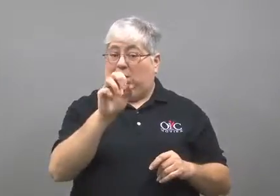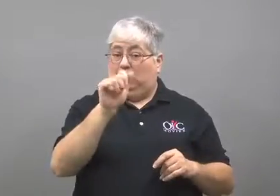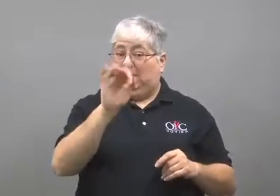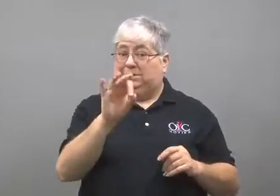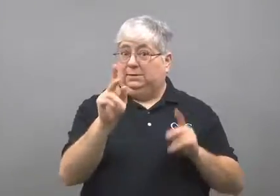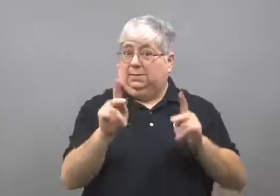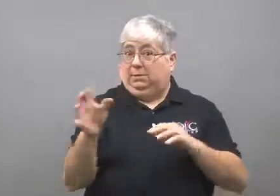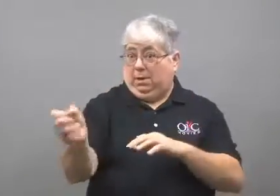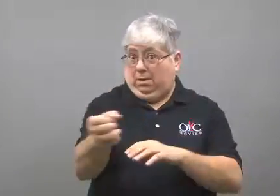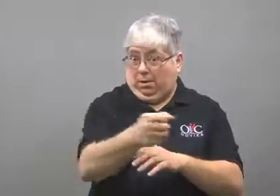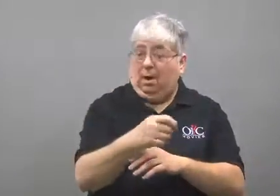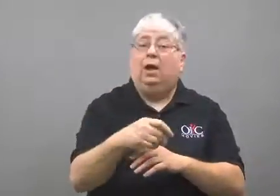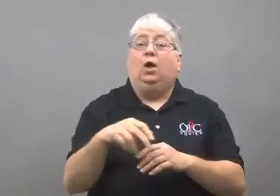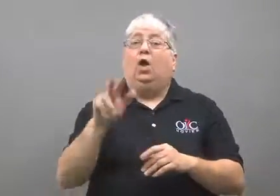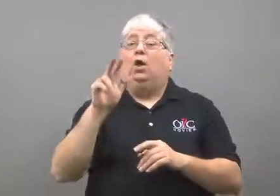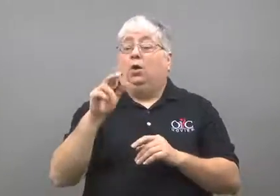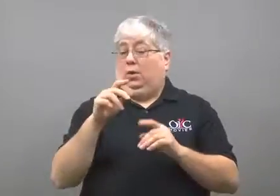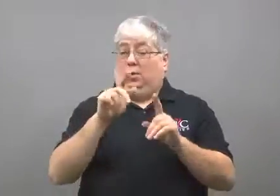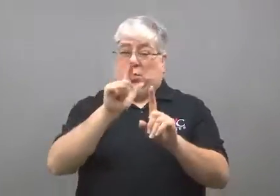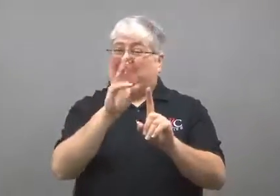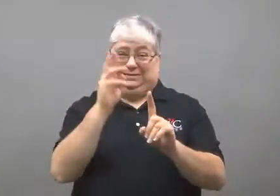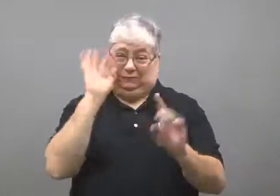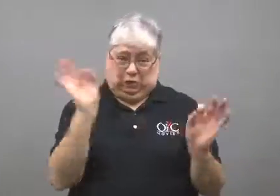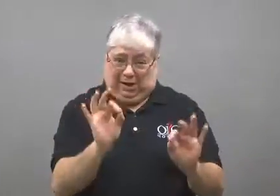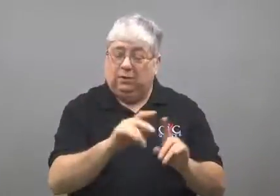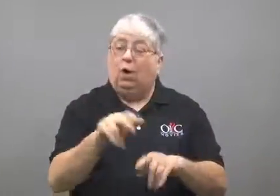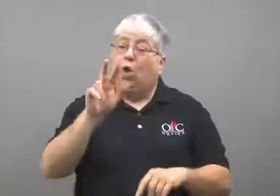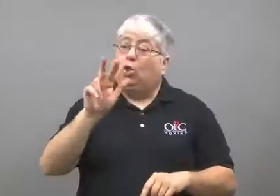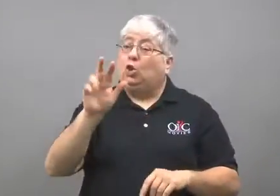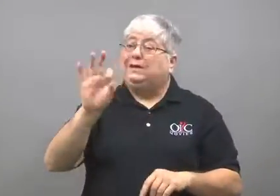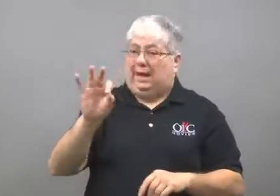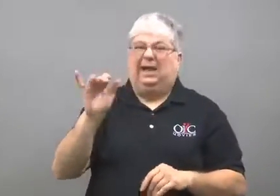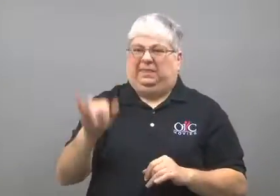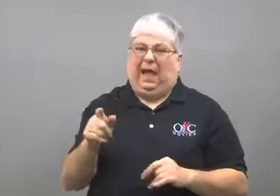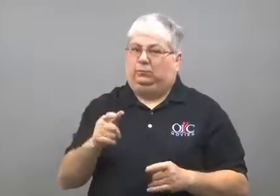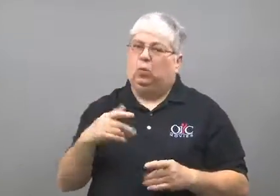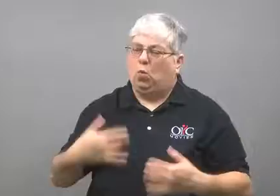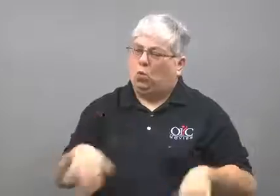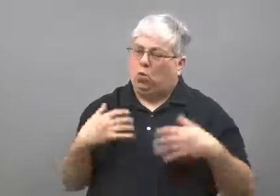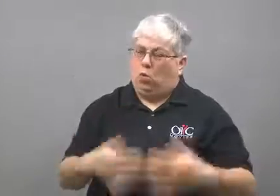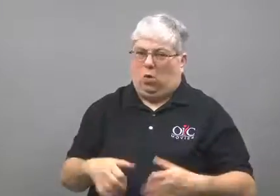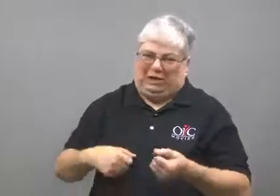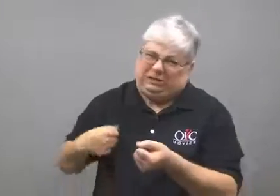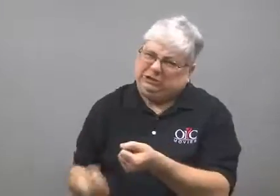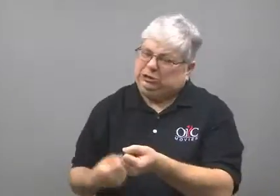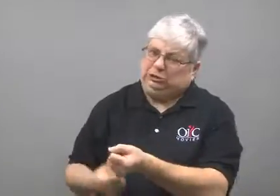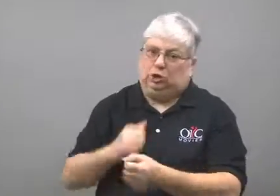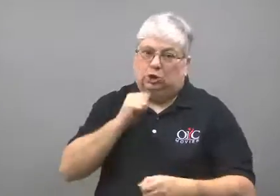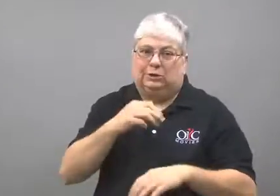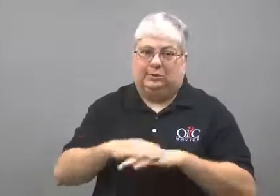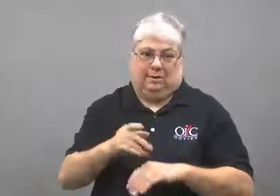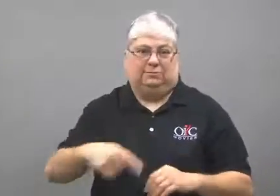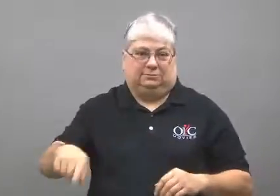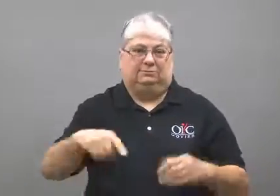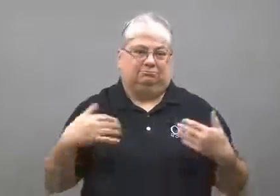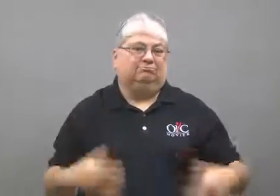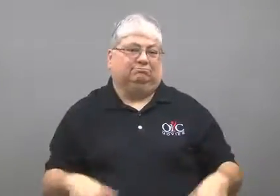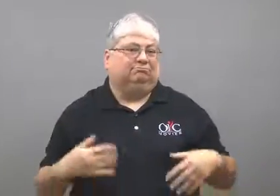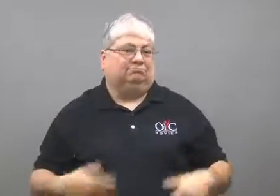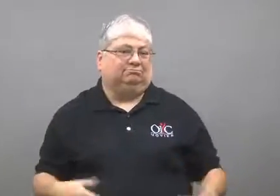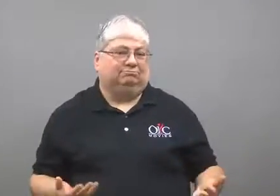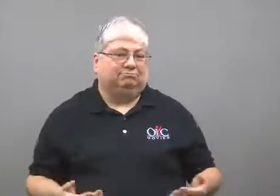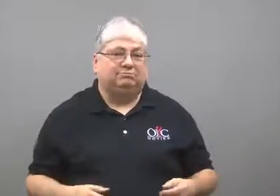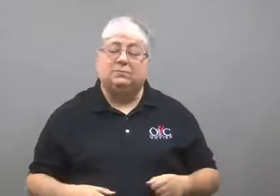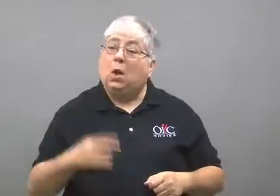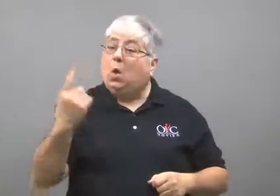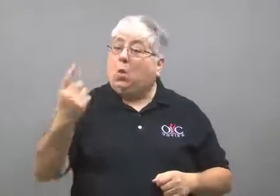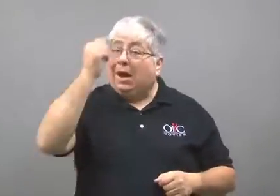Of 119 detainees, 26 were innocent, and 39 were actually tortured.